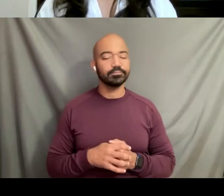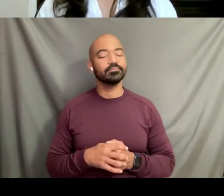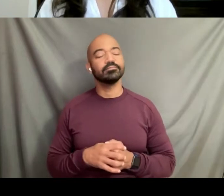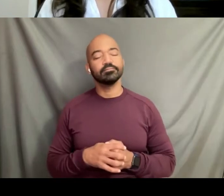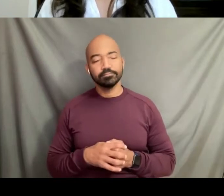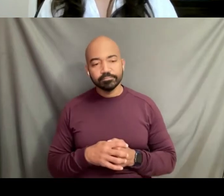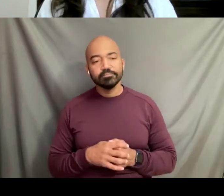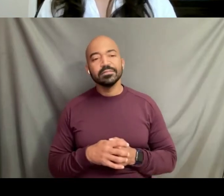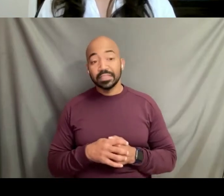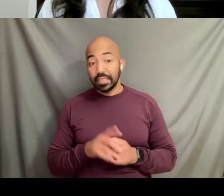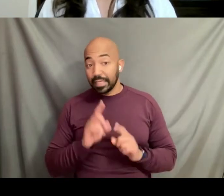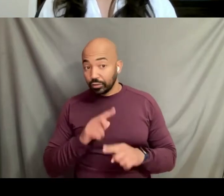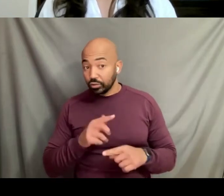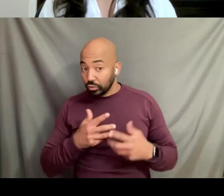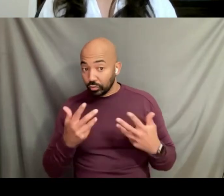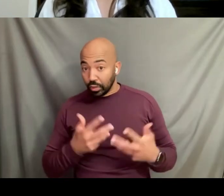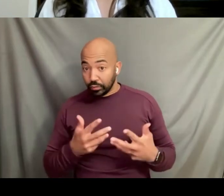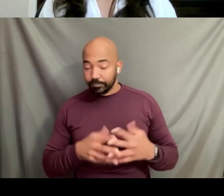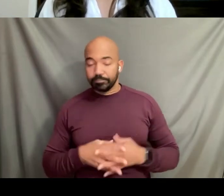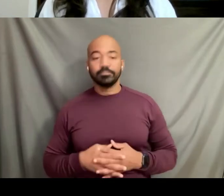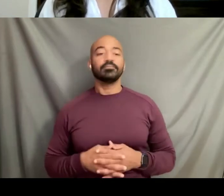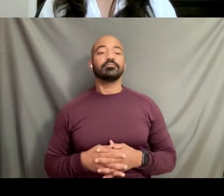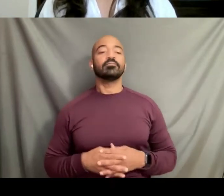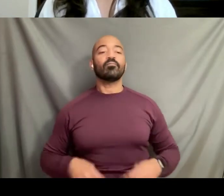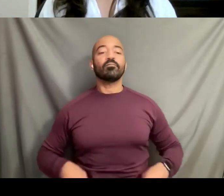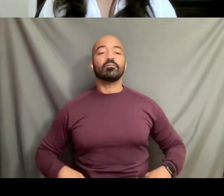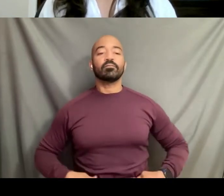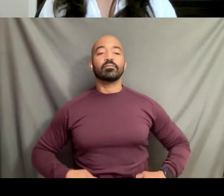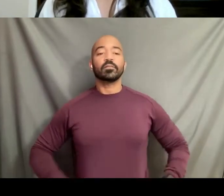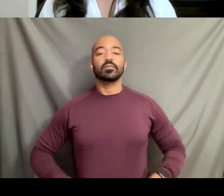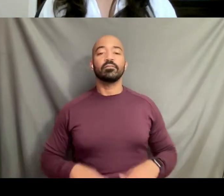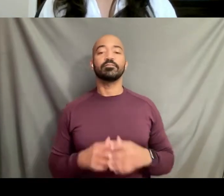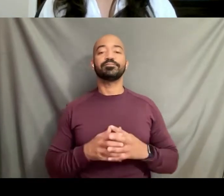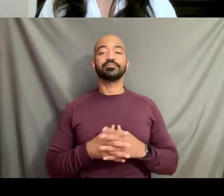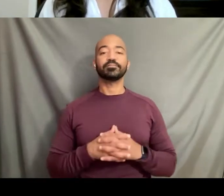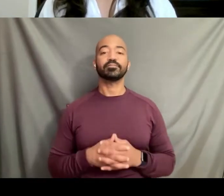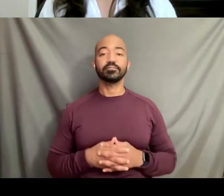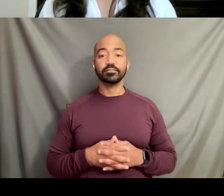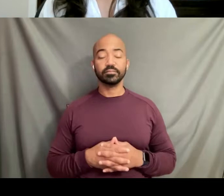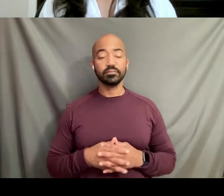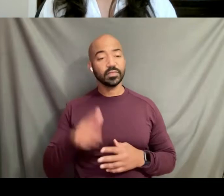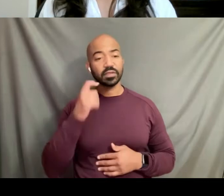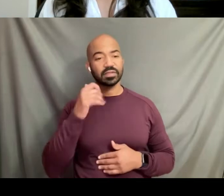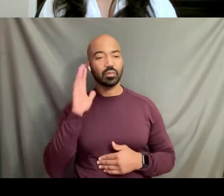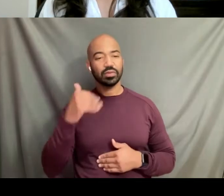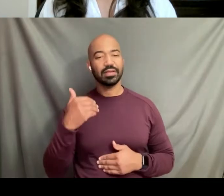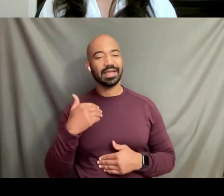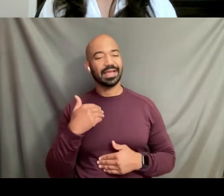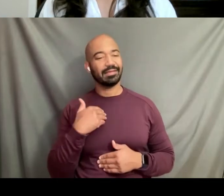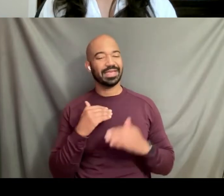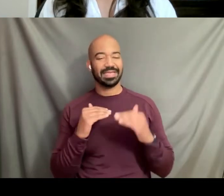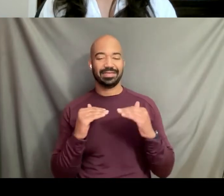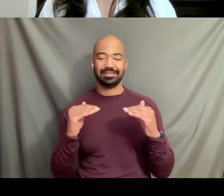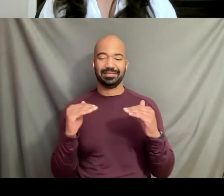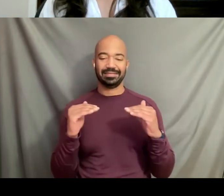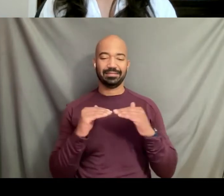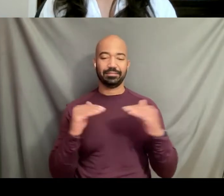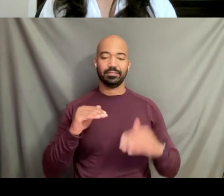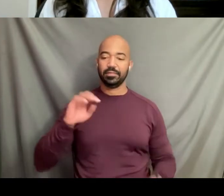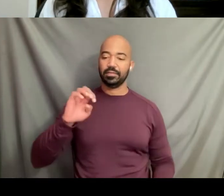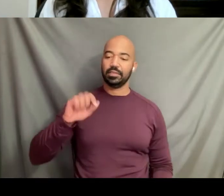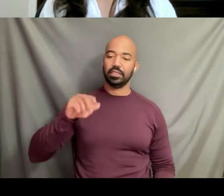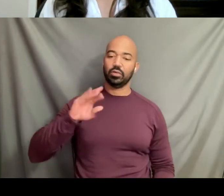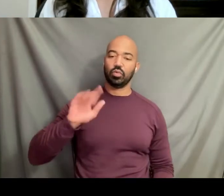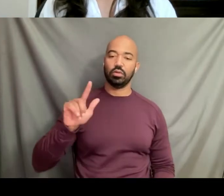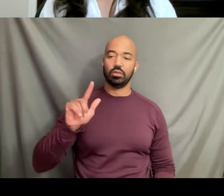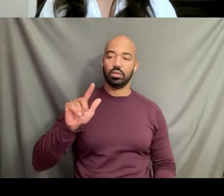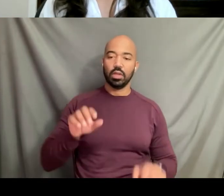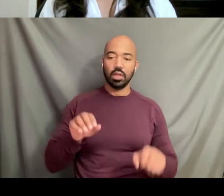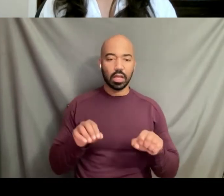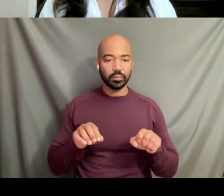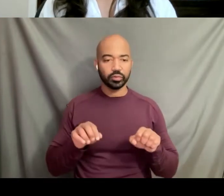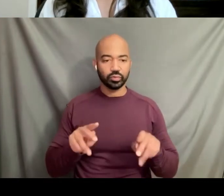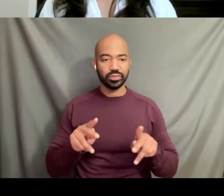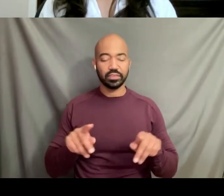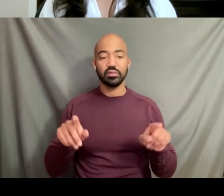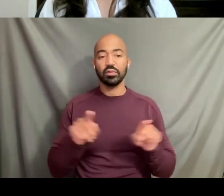Because I would have equal opportunity, and everything that I'd need to survive